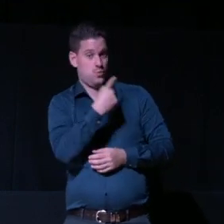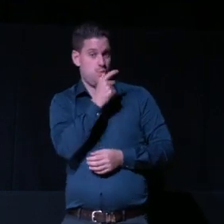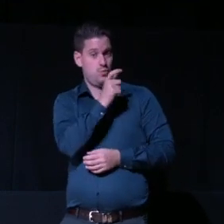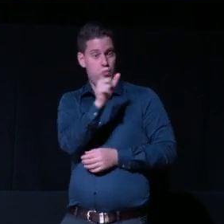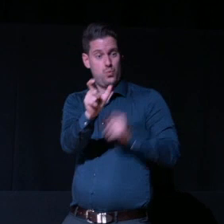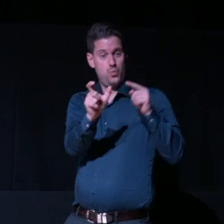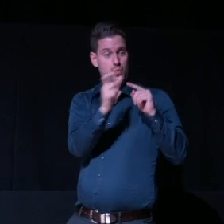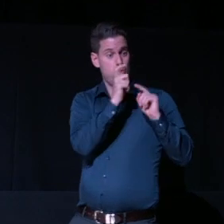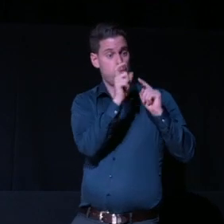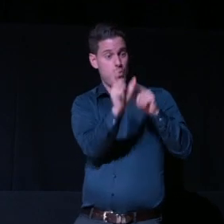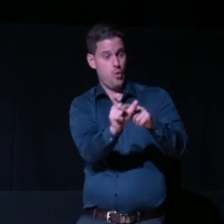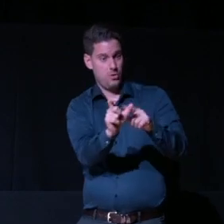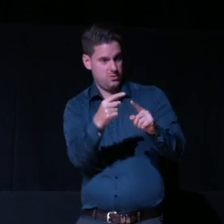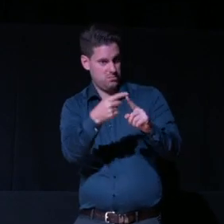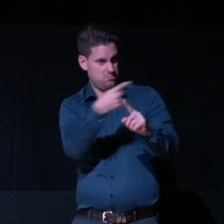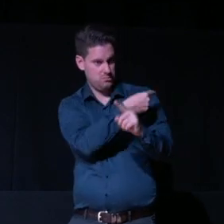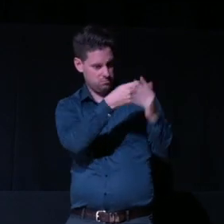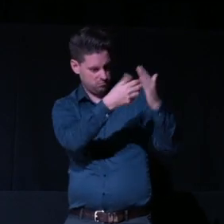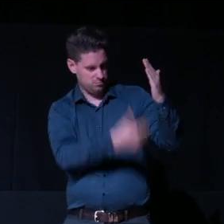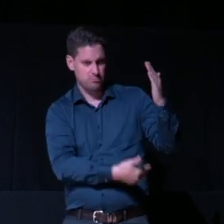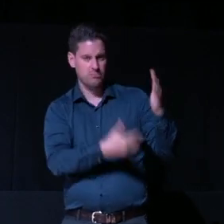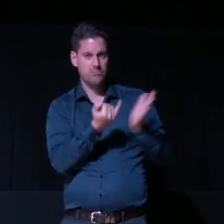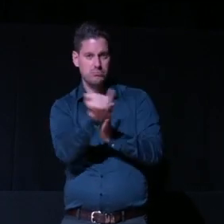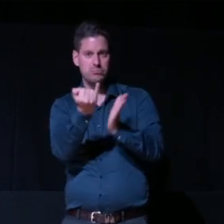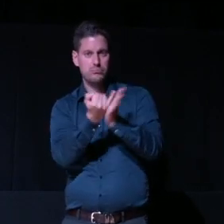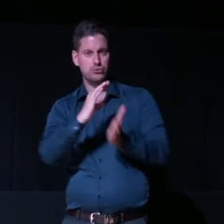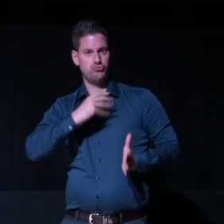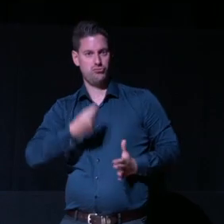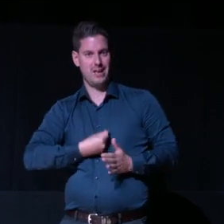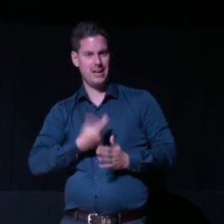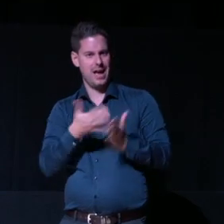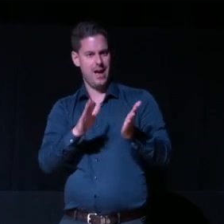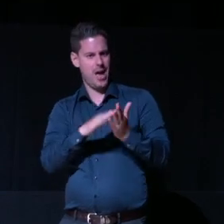they may have a track record of saying this sort of stuff. That is not on and you